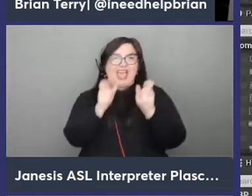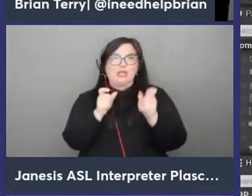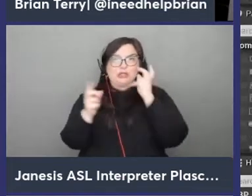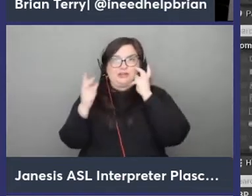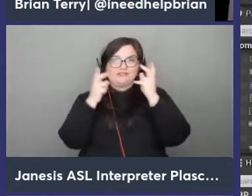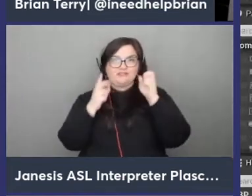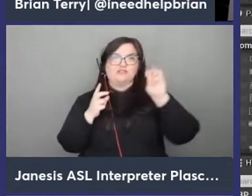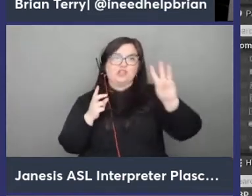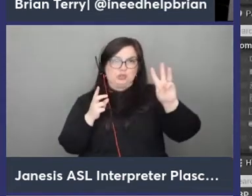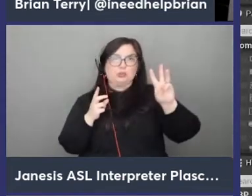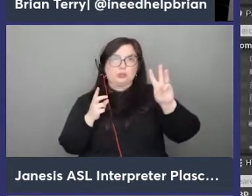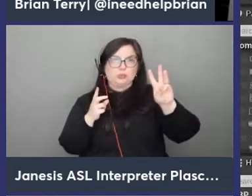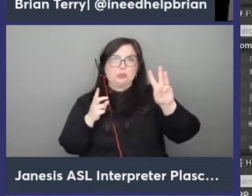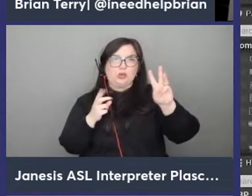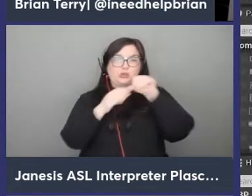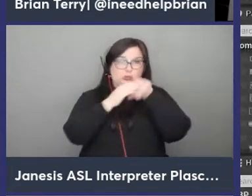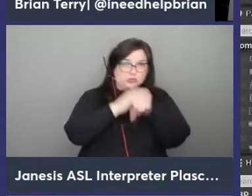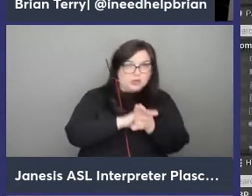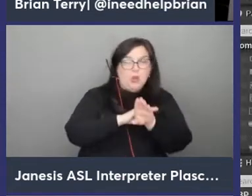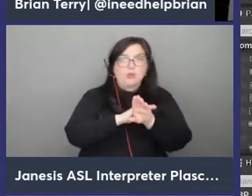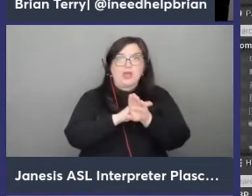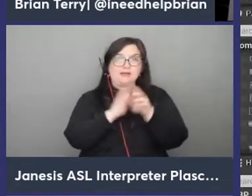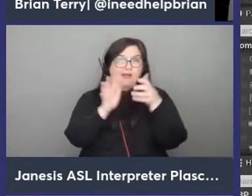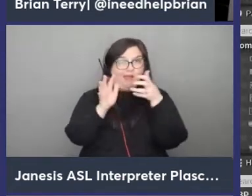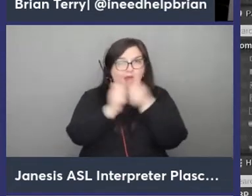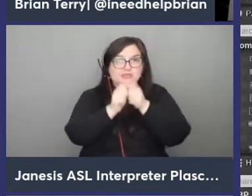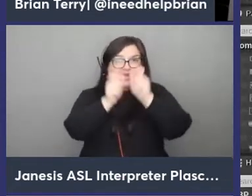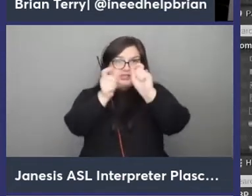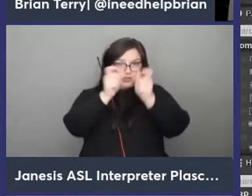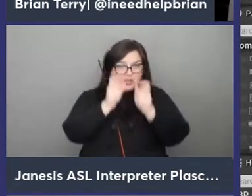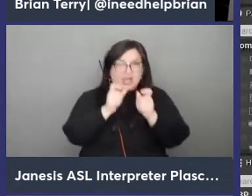So you can actually go in and update and change these and all the logic behind them as well.